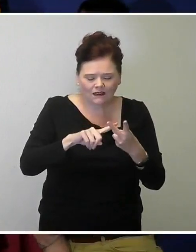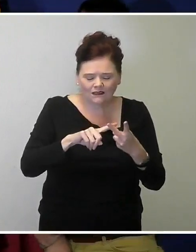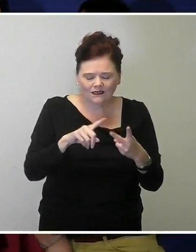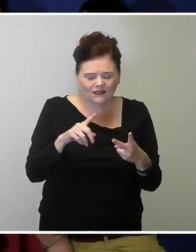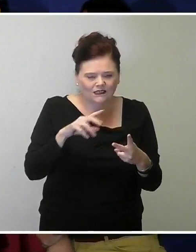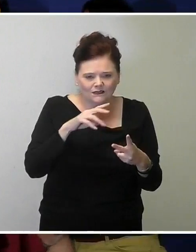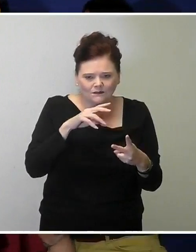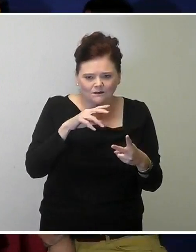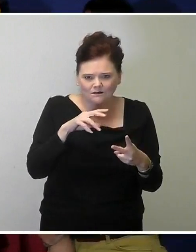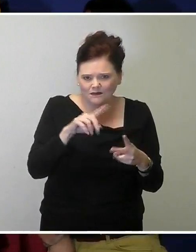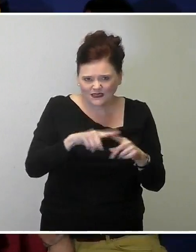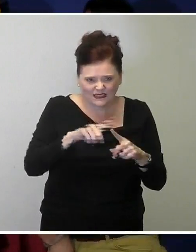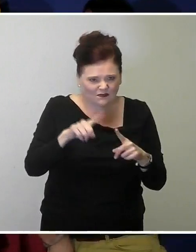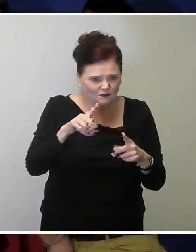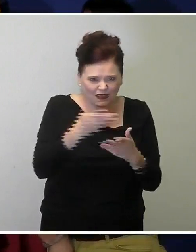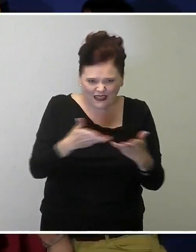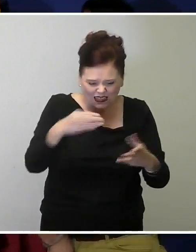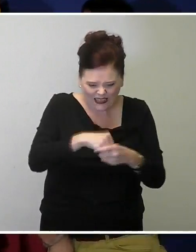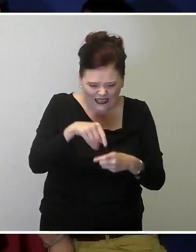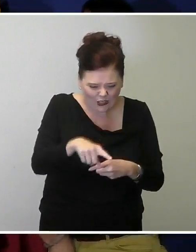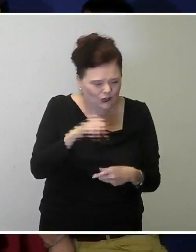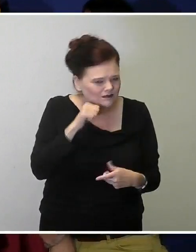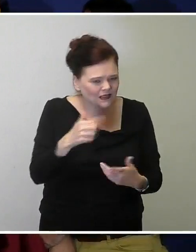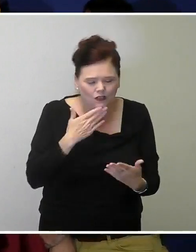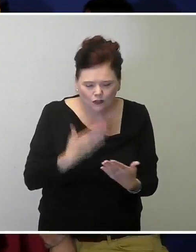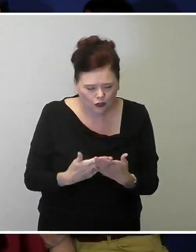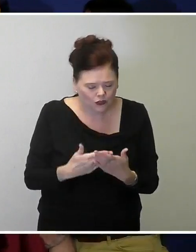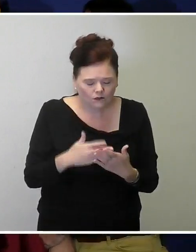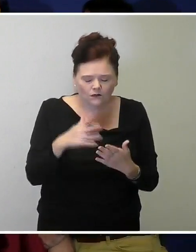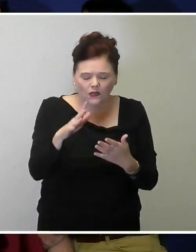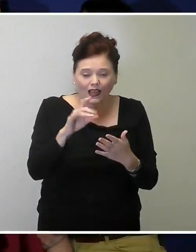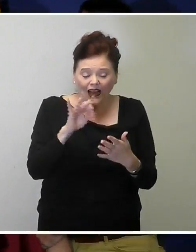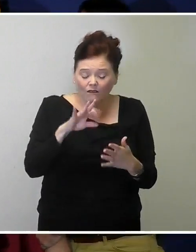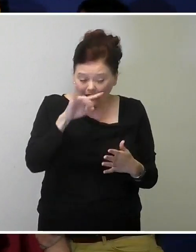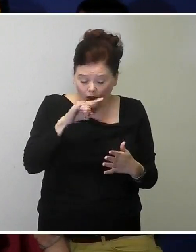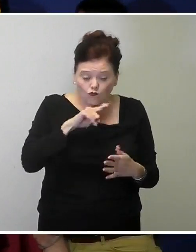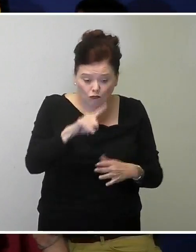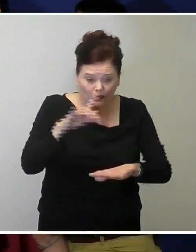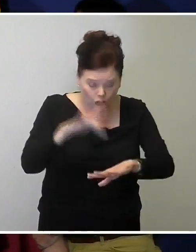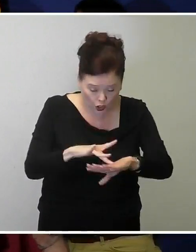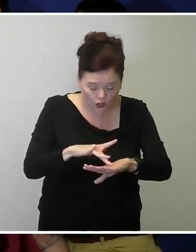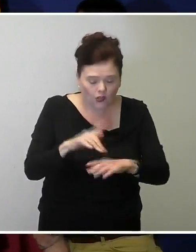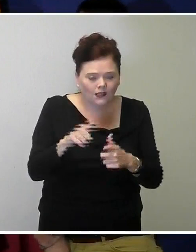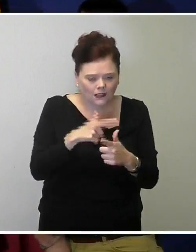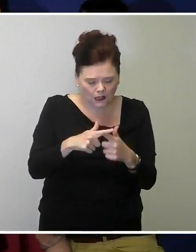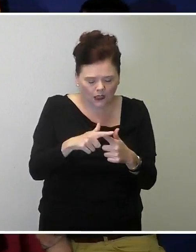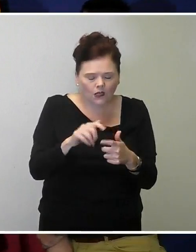DON'T ALLOW YOUR CHILDREN THE THERE'S CHEMICALS, HUMAN WASTE AND ANIMAL WASTE.